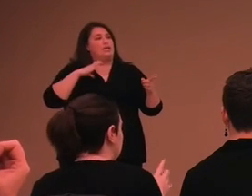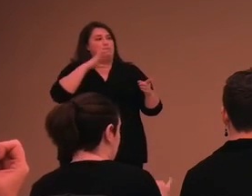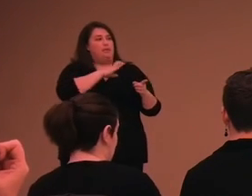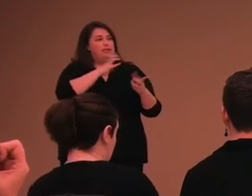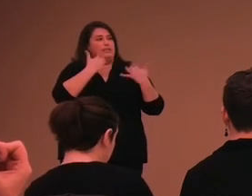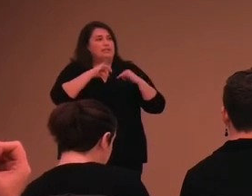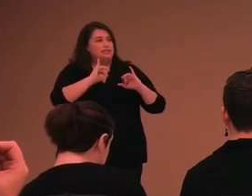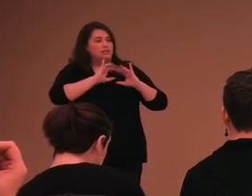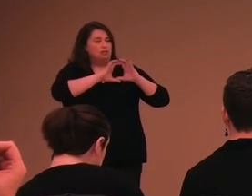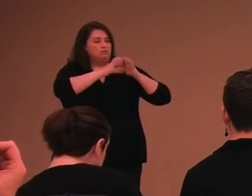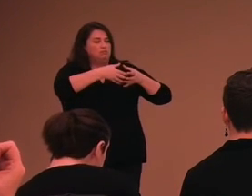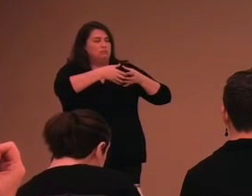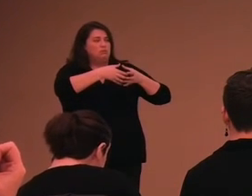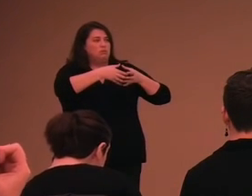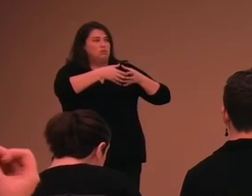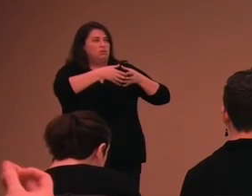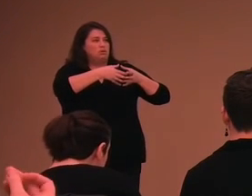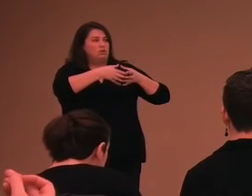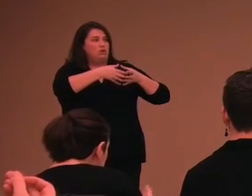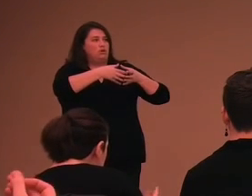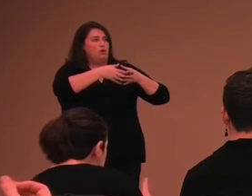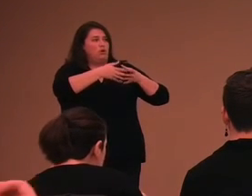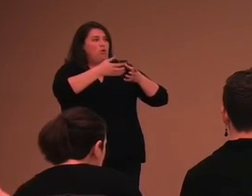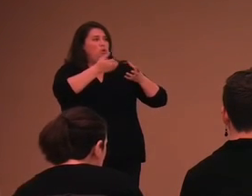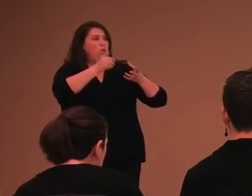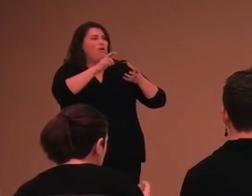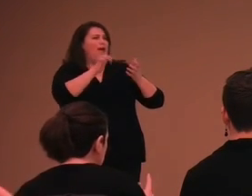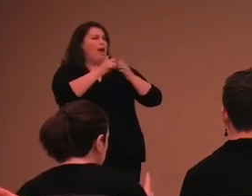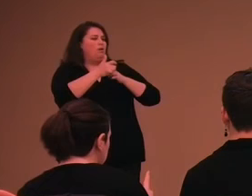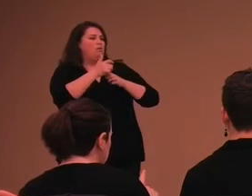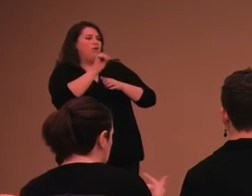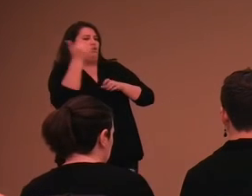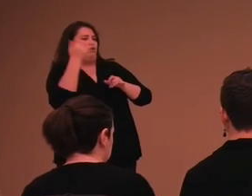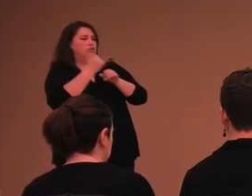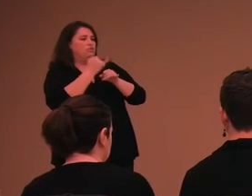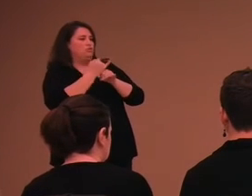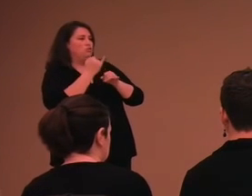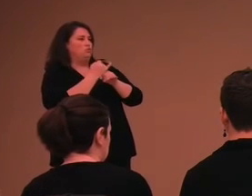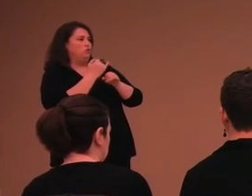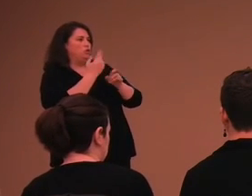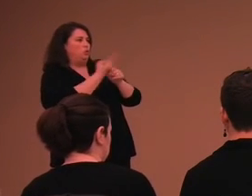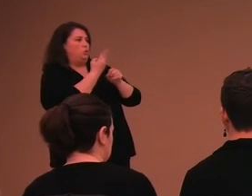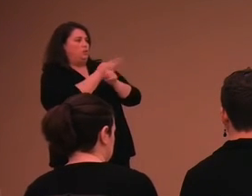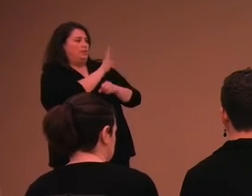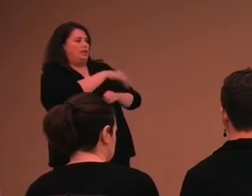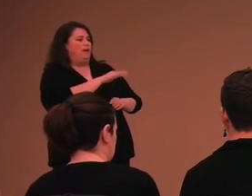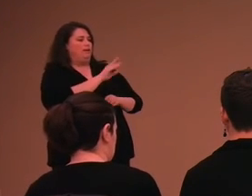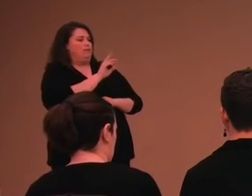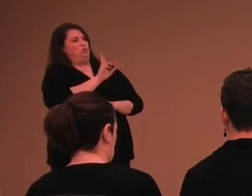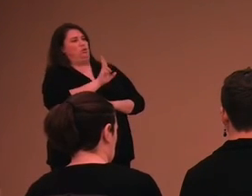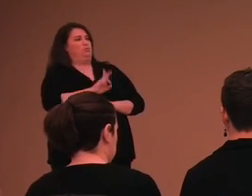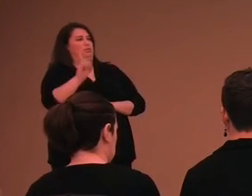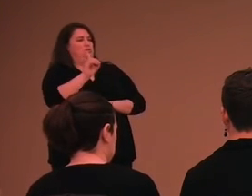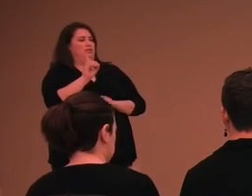Formed or you know how would any of these institutions go about utilizing that Universal Design community in a way that large